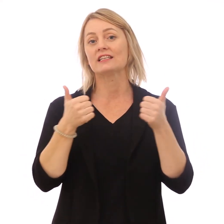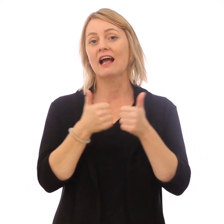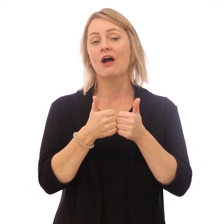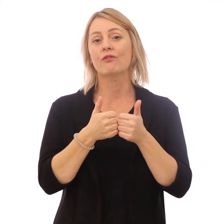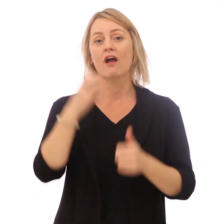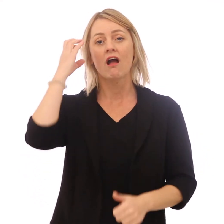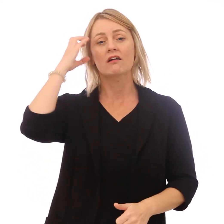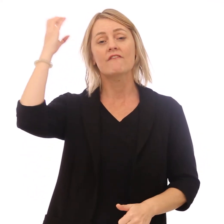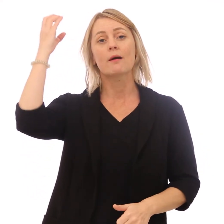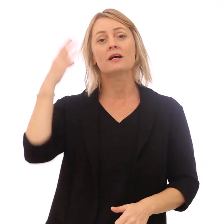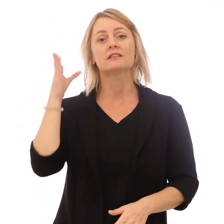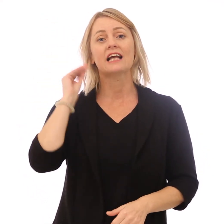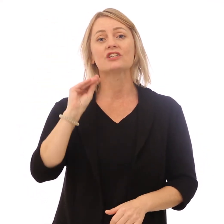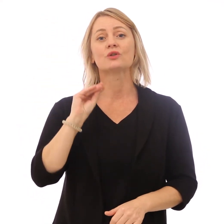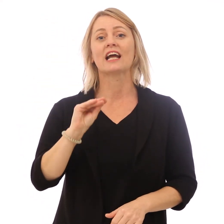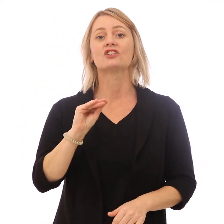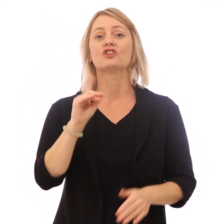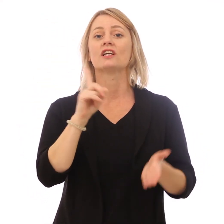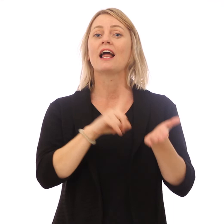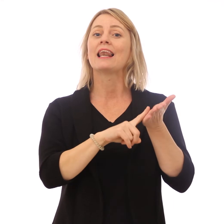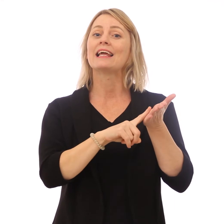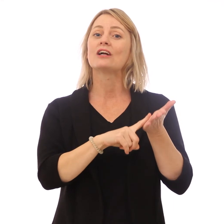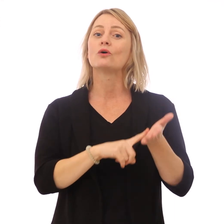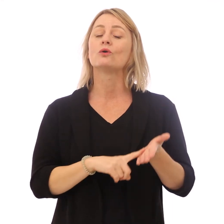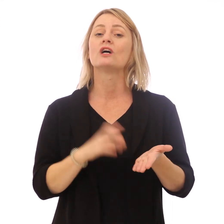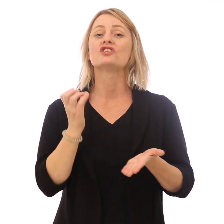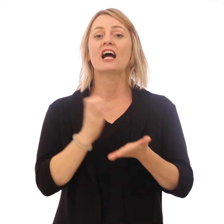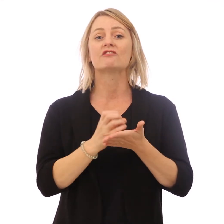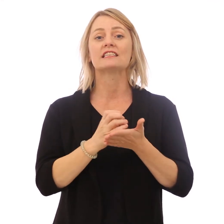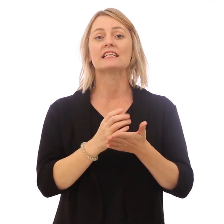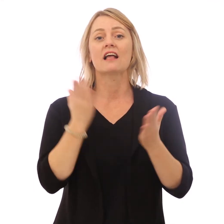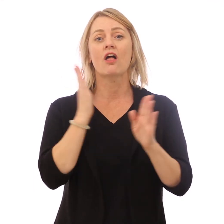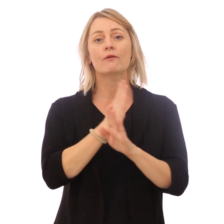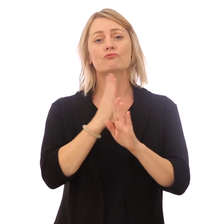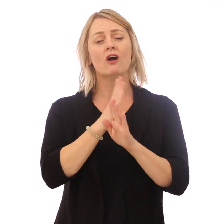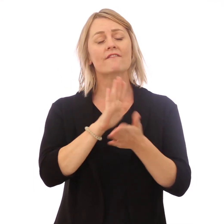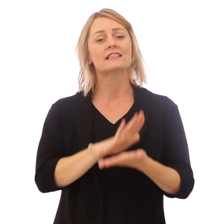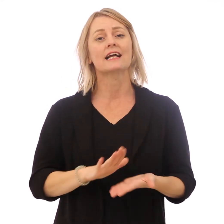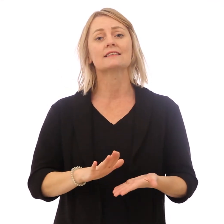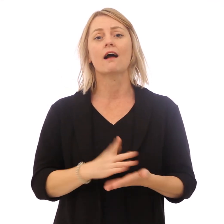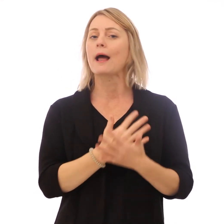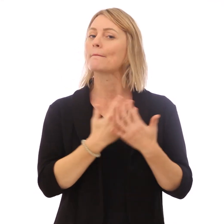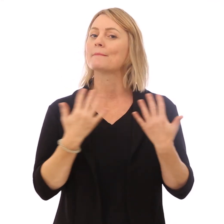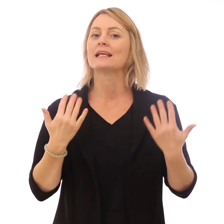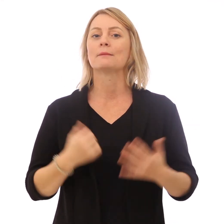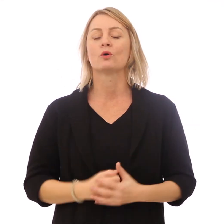Charities, the private sector and many more. For face-to-face assignments that are more